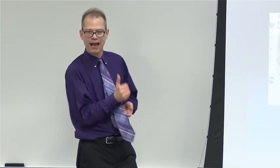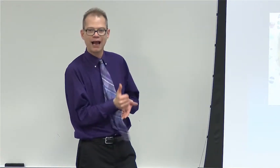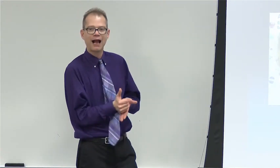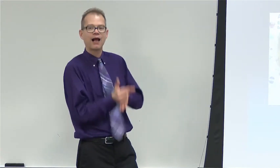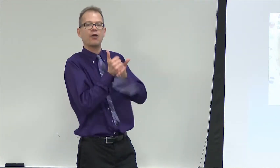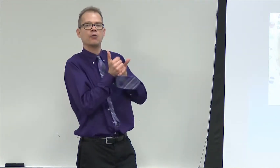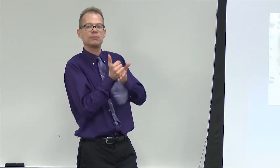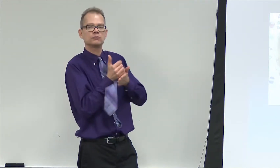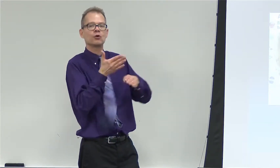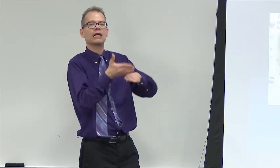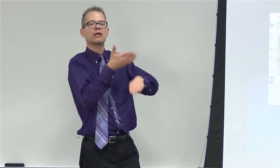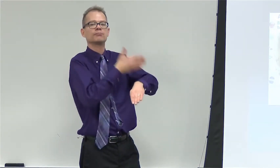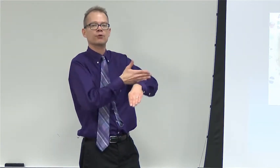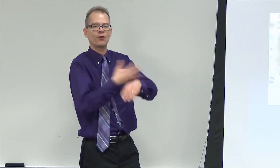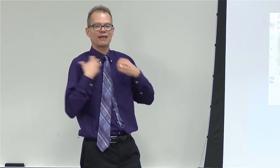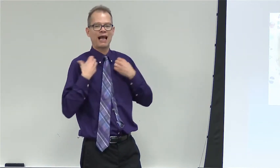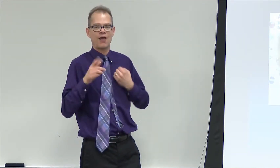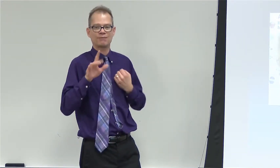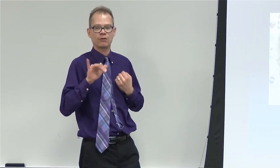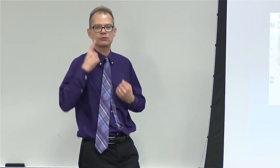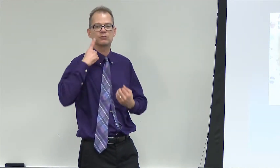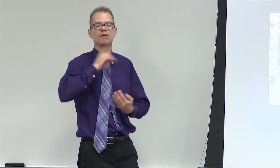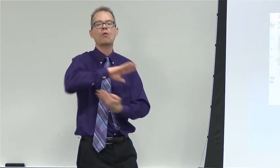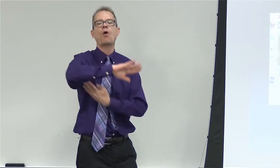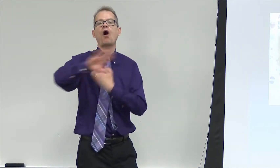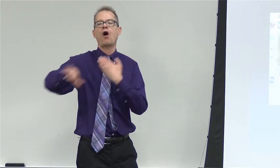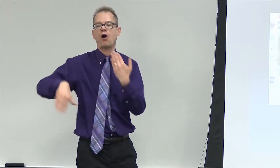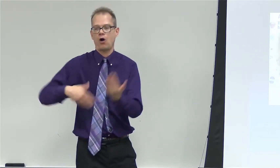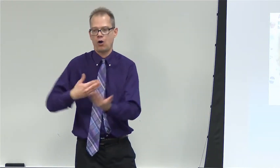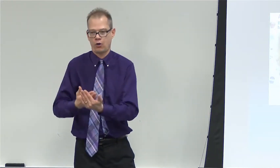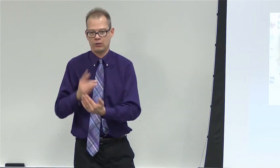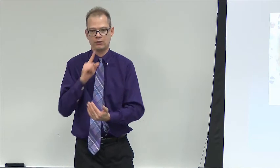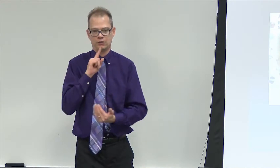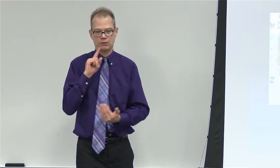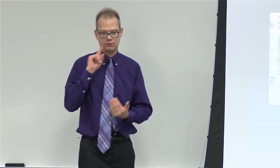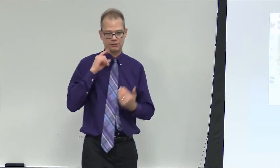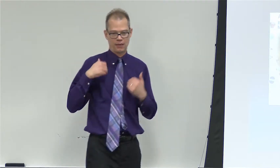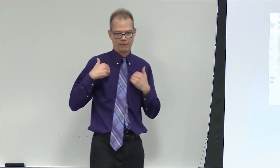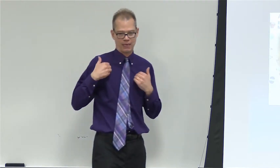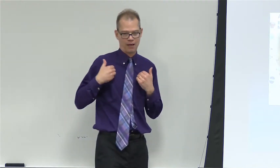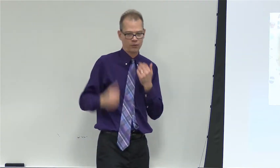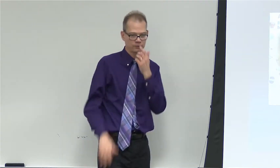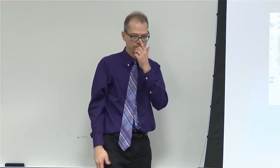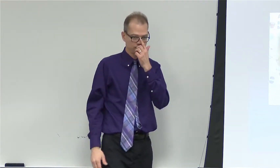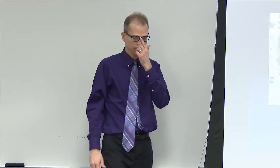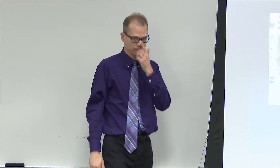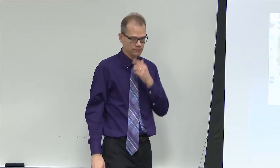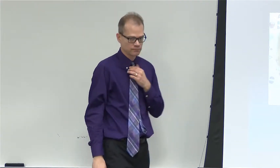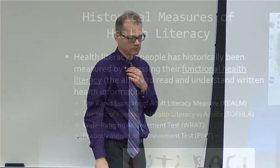Knowing that can help us to improve deaf health literacy for all deaf people.